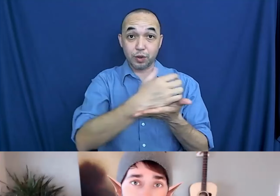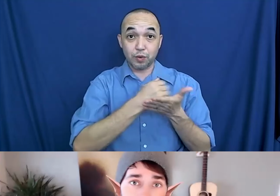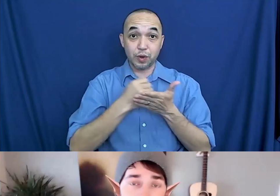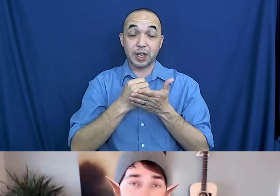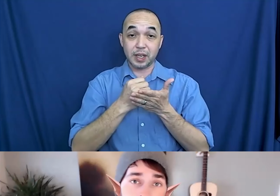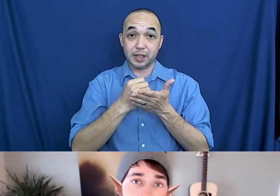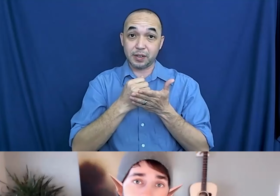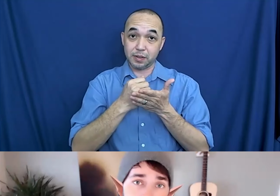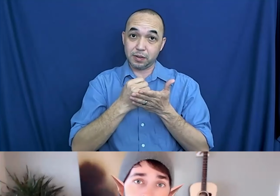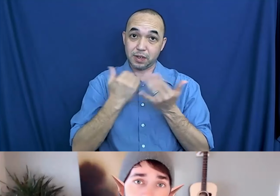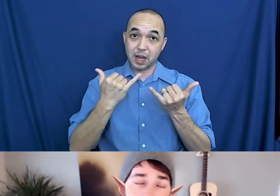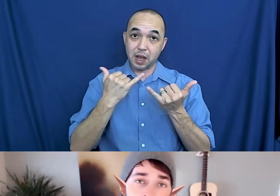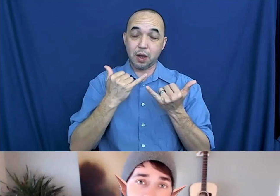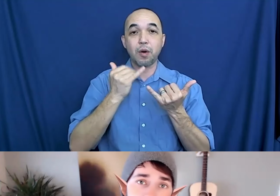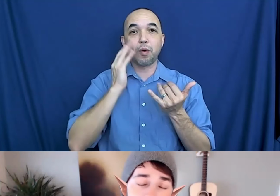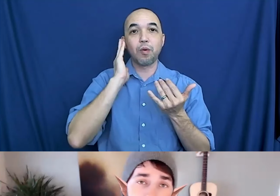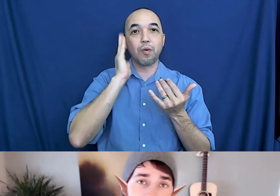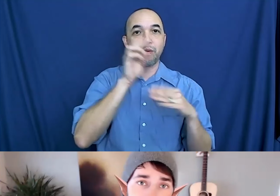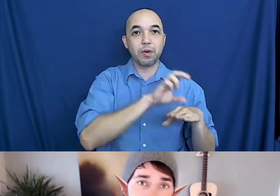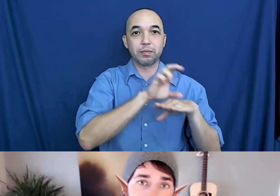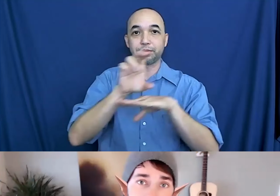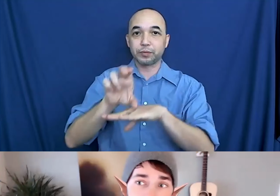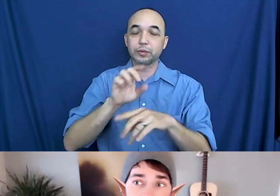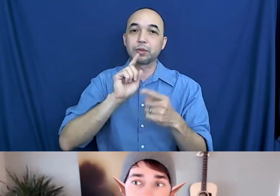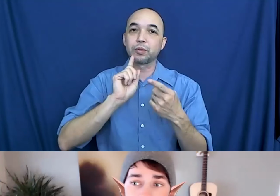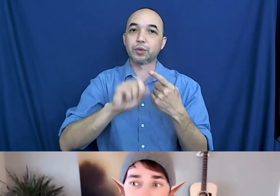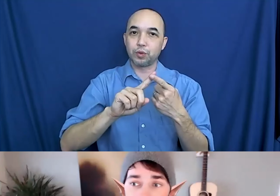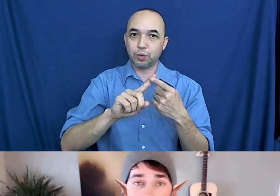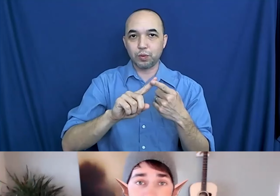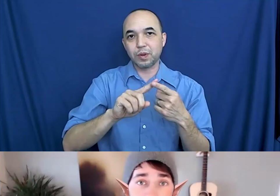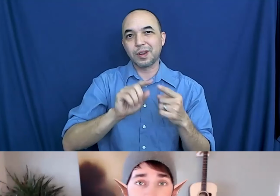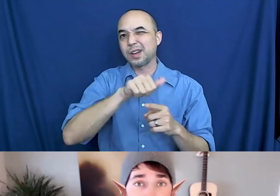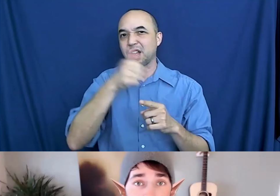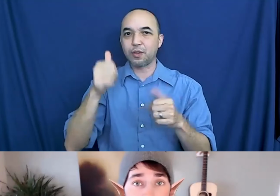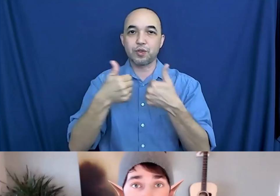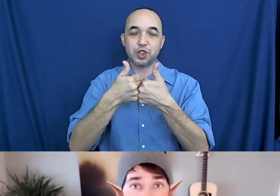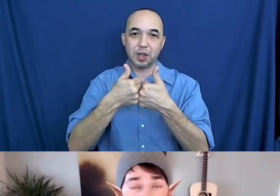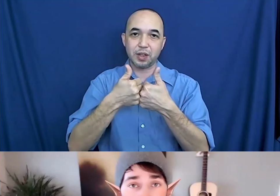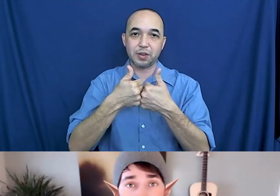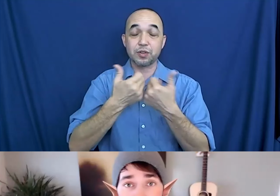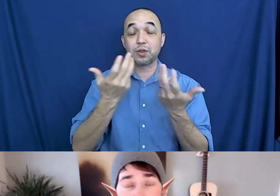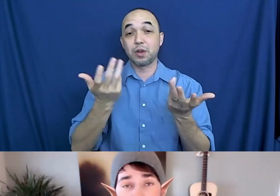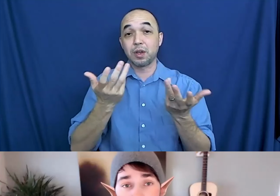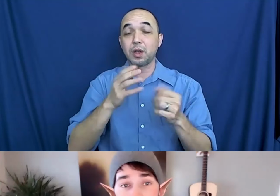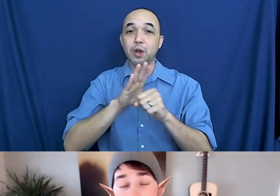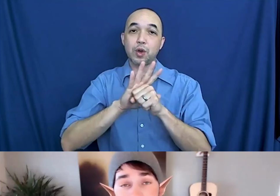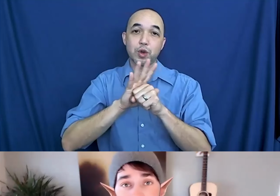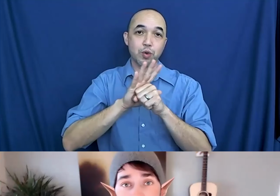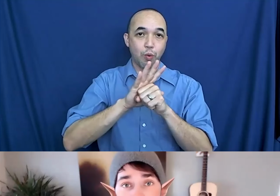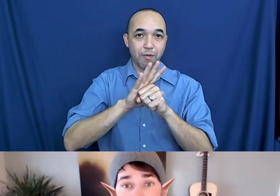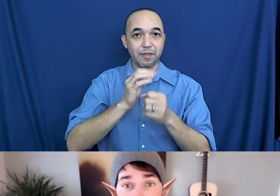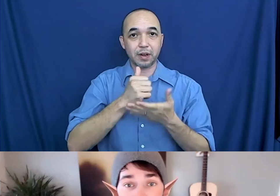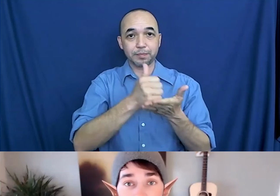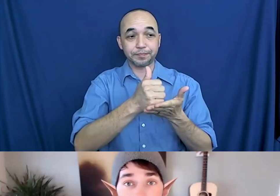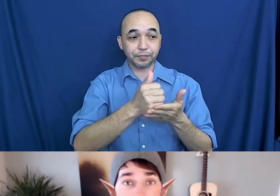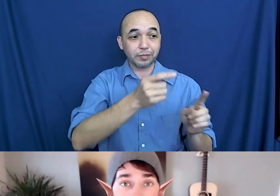RAISED NOW WILL GO TO A MORE IMMEDIATE PROBLEM, WHICH IS COVID RELIEF. THESE AREAS ARE REALLY REMOTE. IT CAN TAKE EIGHT TO 10 DAYS TO GET ANYONE IN AND OUT TO A